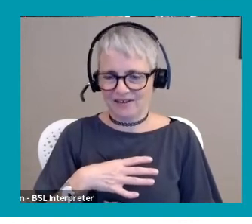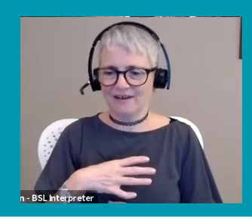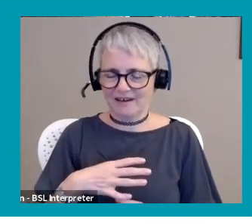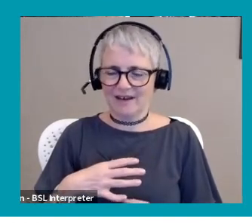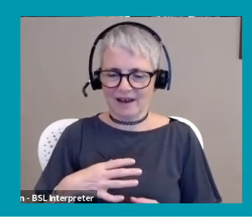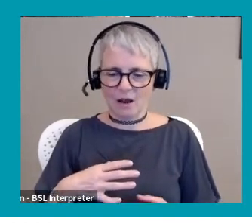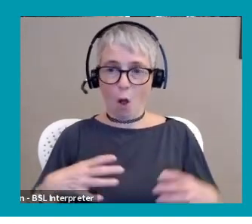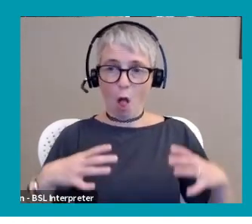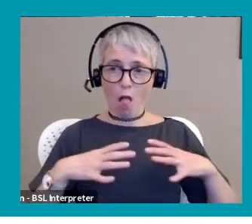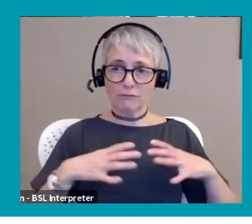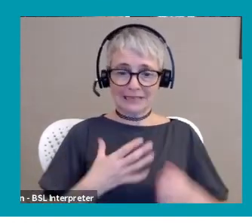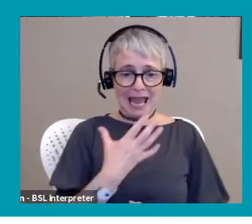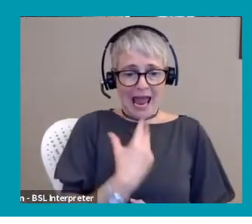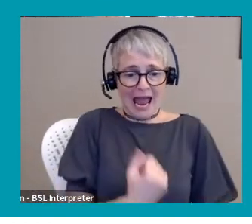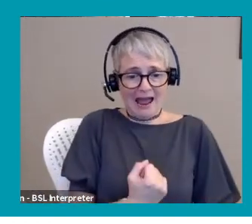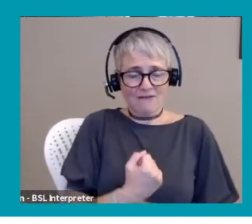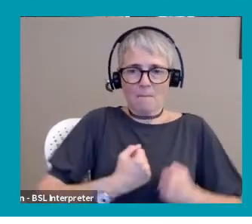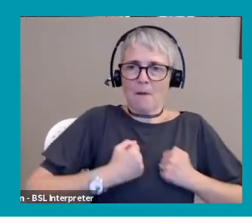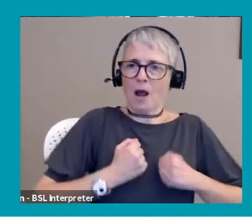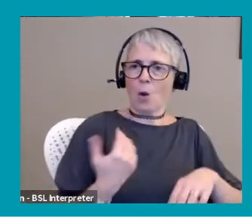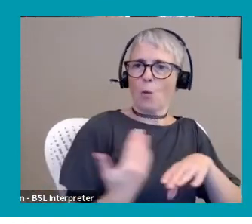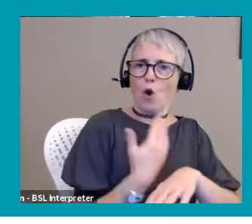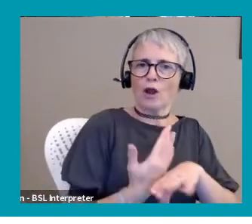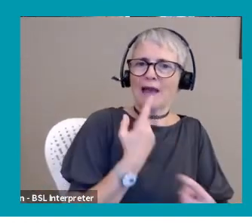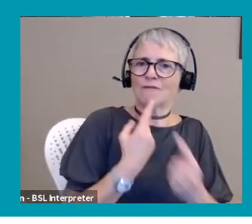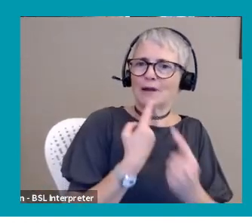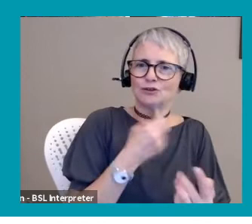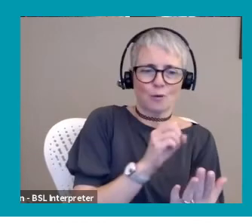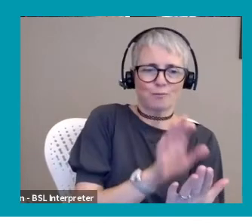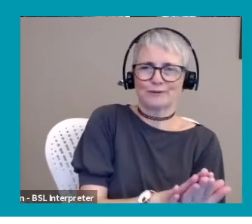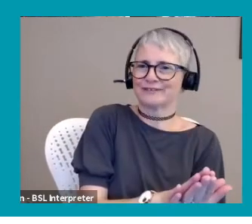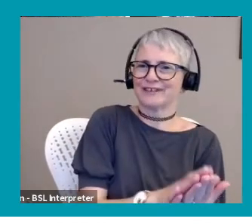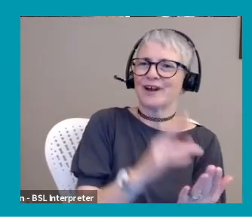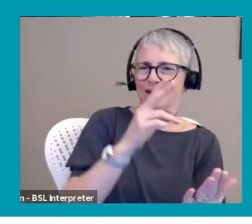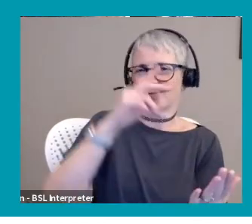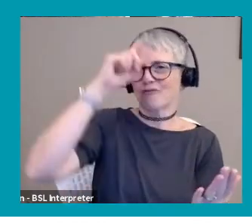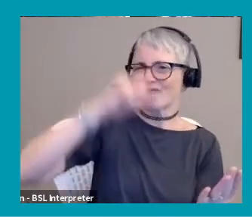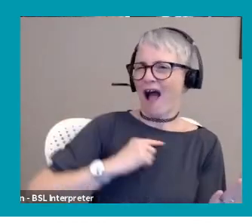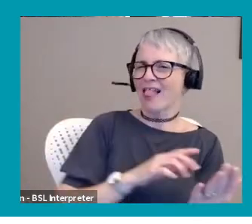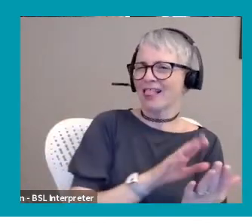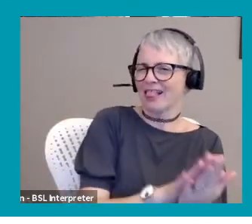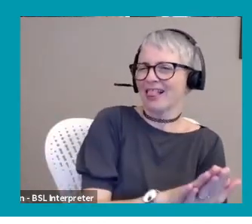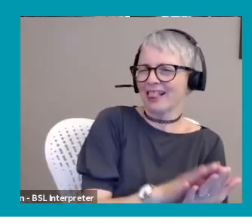By filling in the work sections of your profile on Facebook as much as possible.